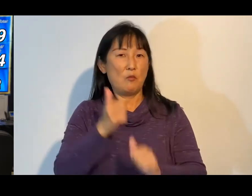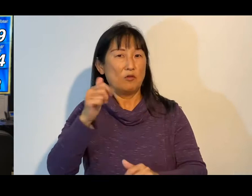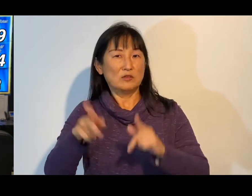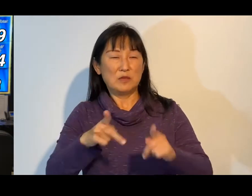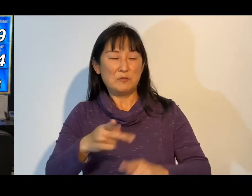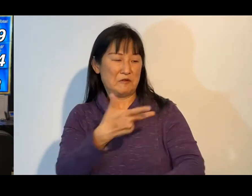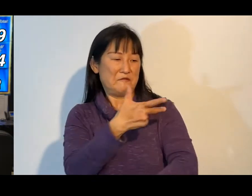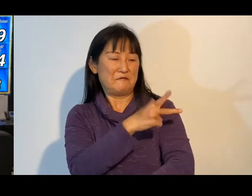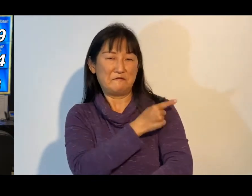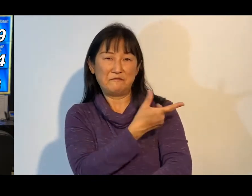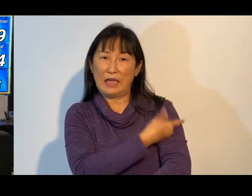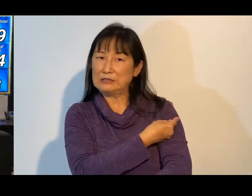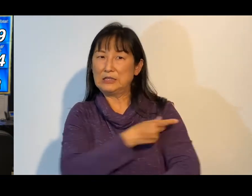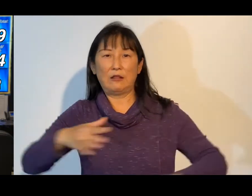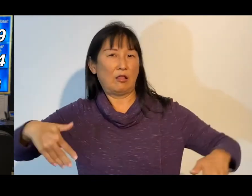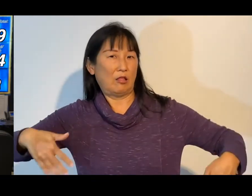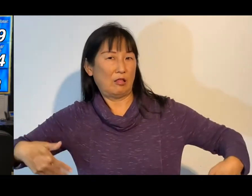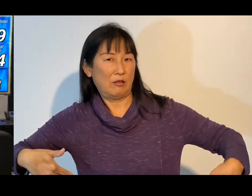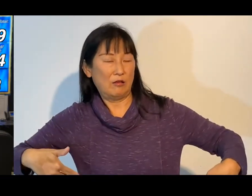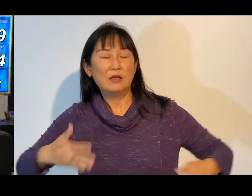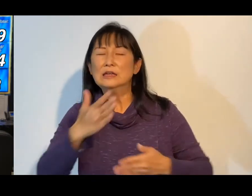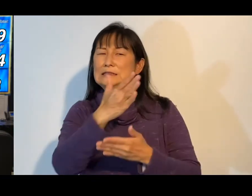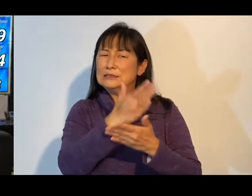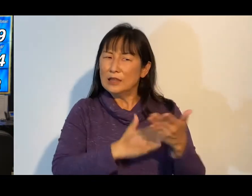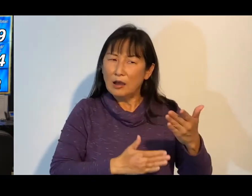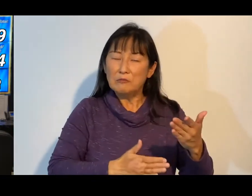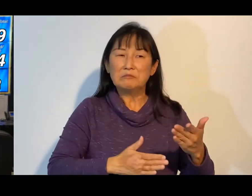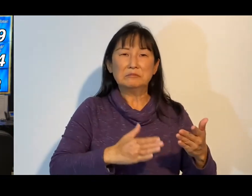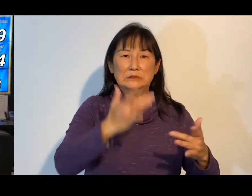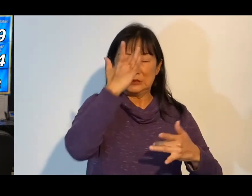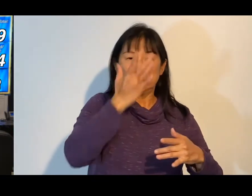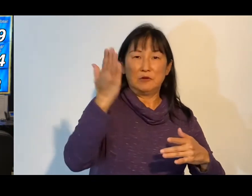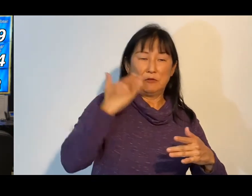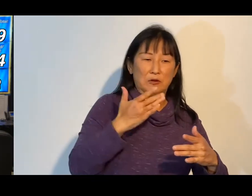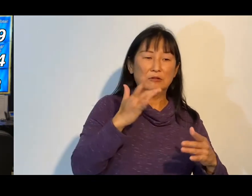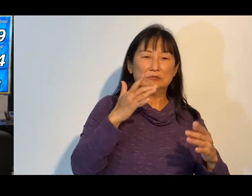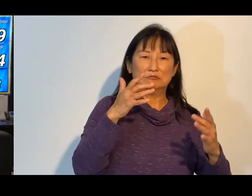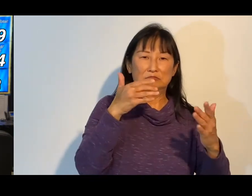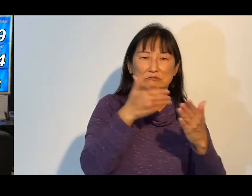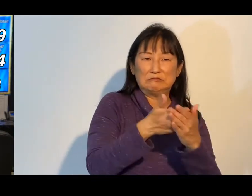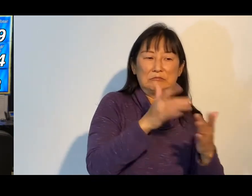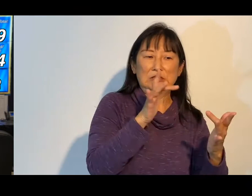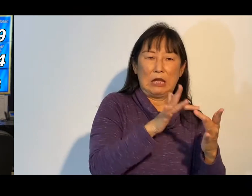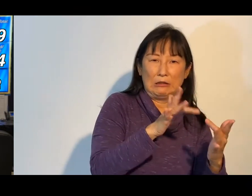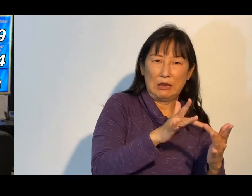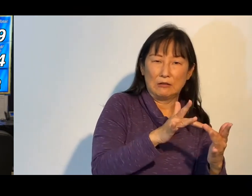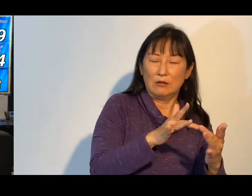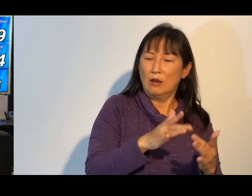Some of the cases are close contacts of previously announced cases, and others have no known source of infection.